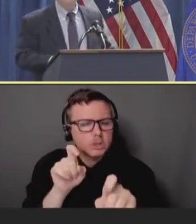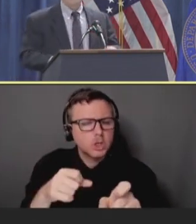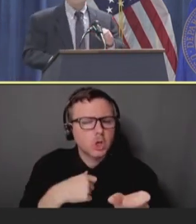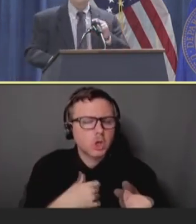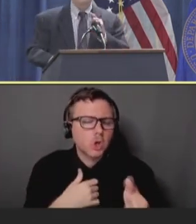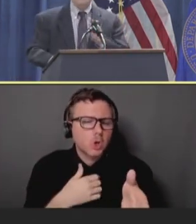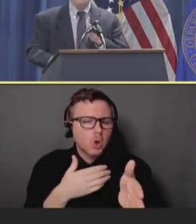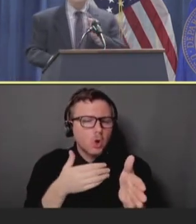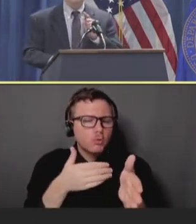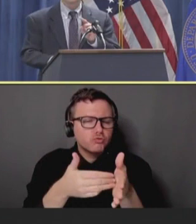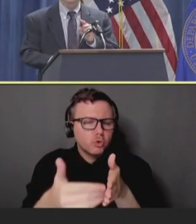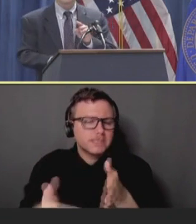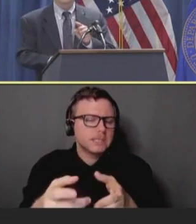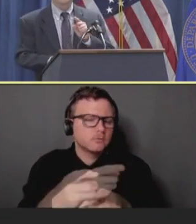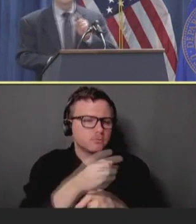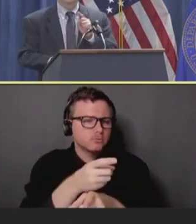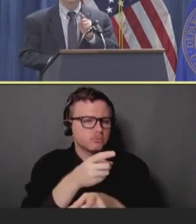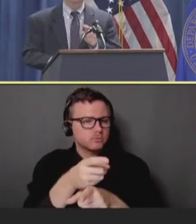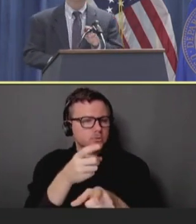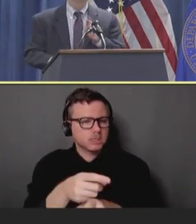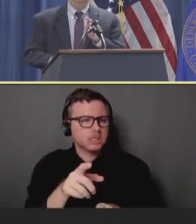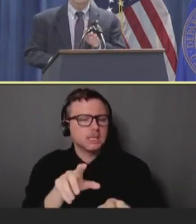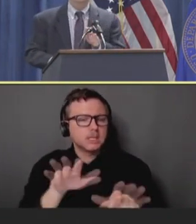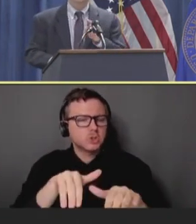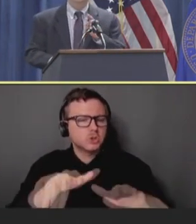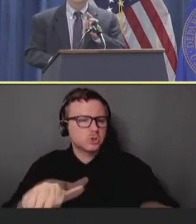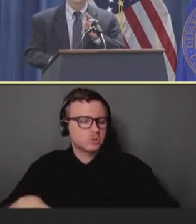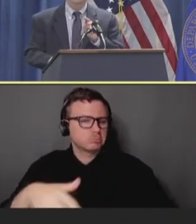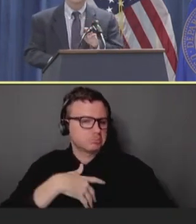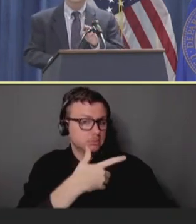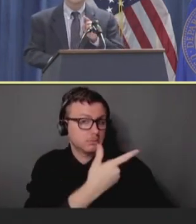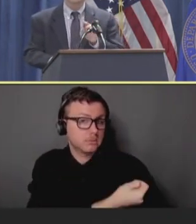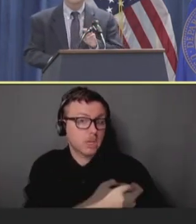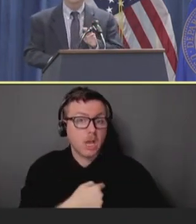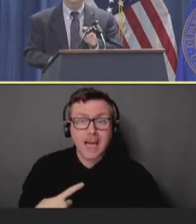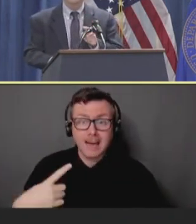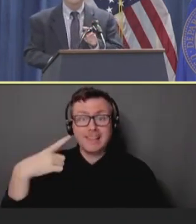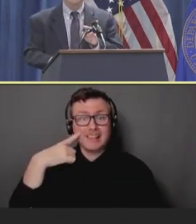And that, I think, is a real problem that we are facing.